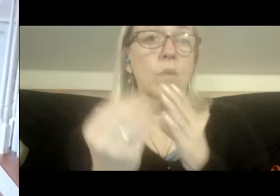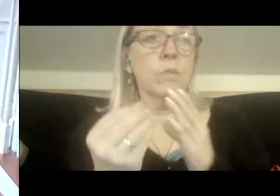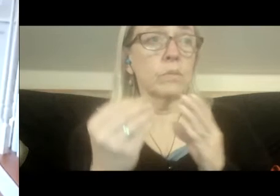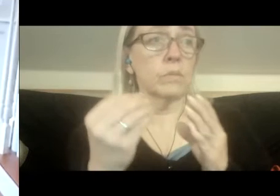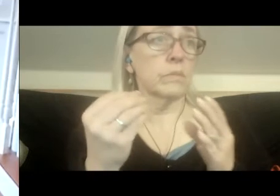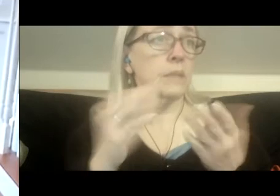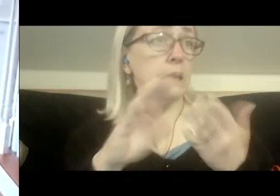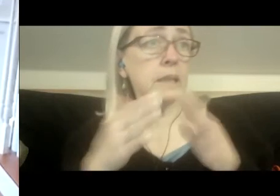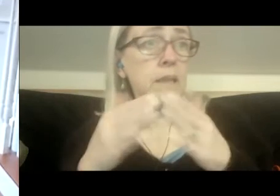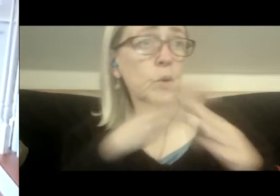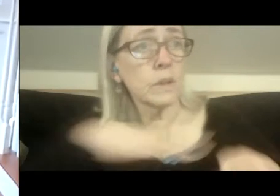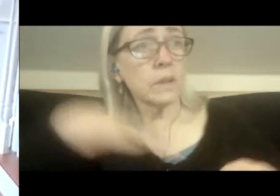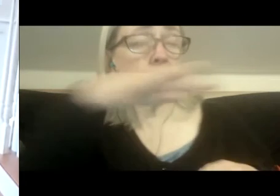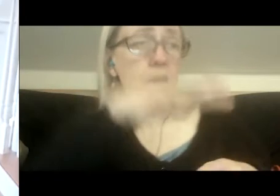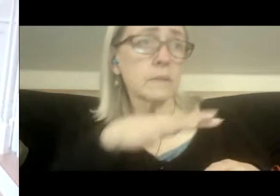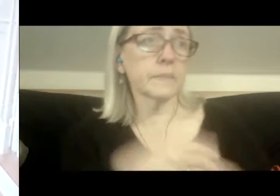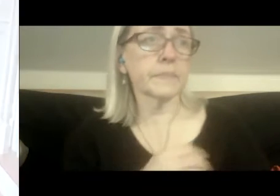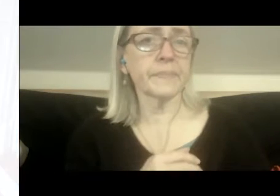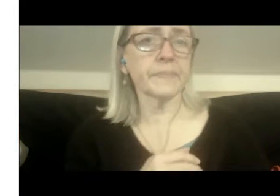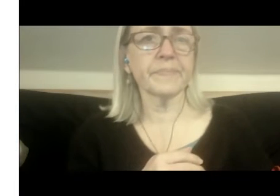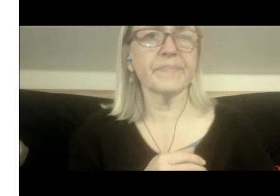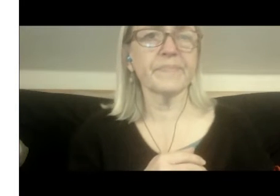Lieutenant Elayna Boucher from Public Safety.